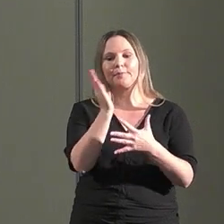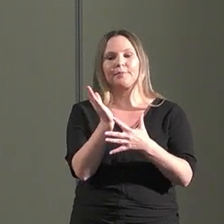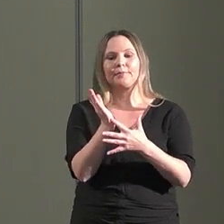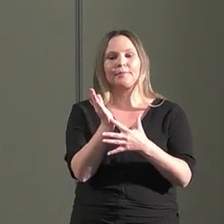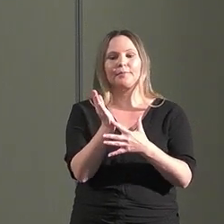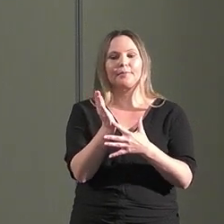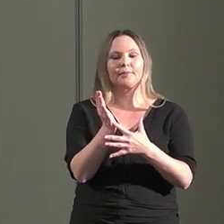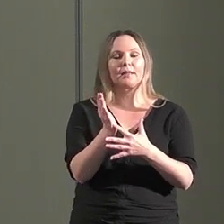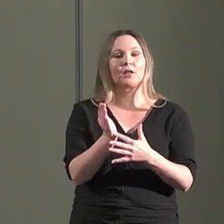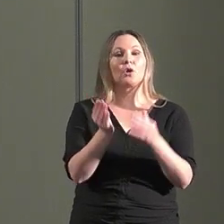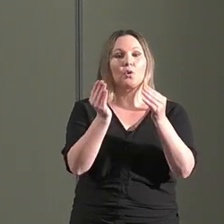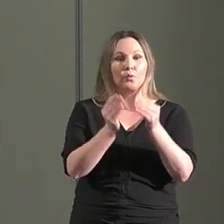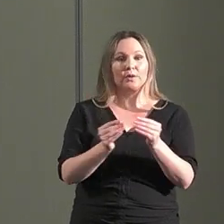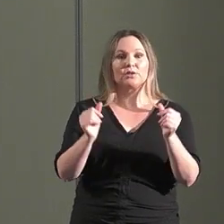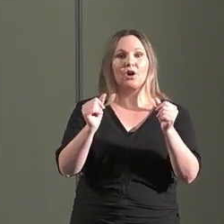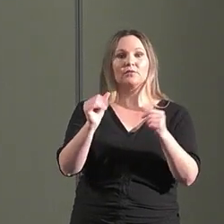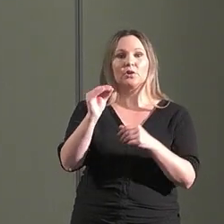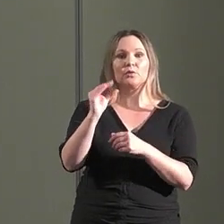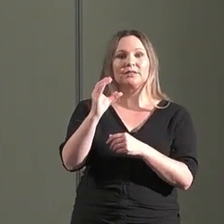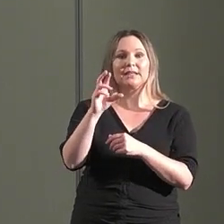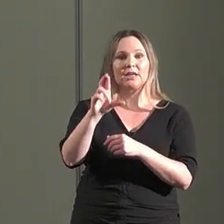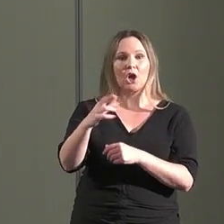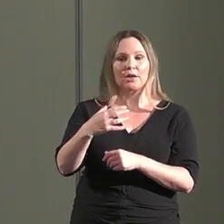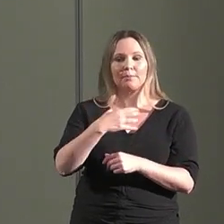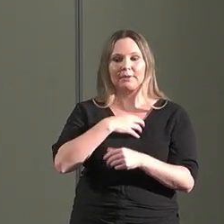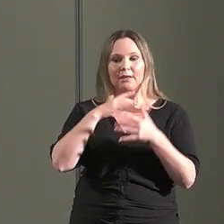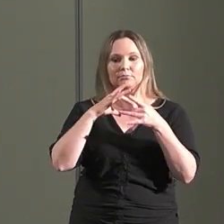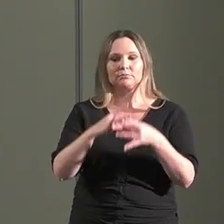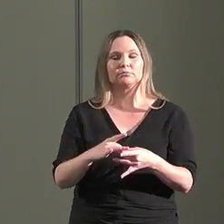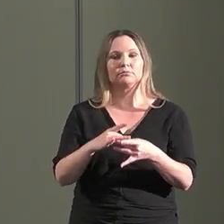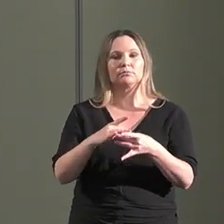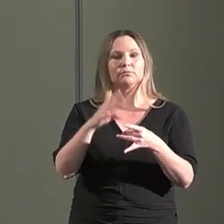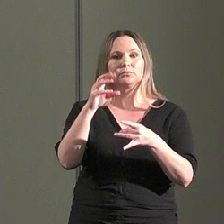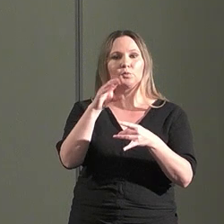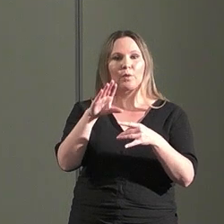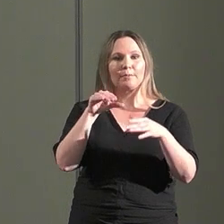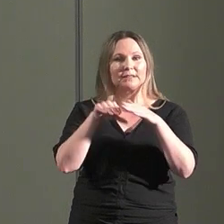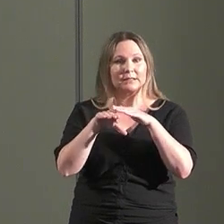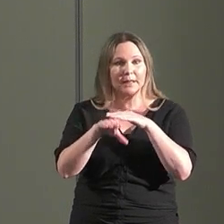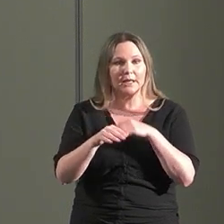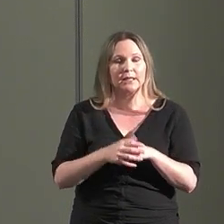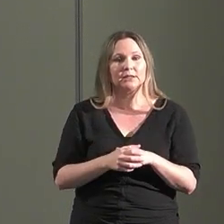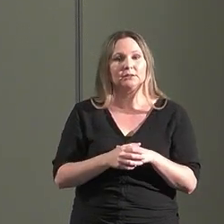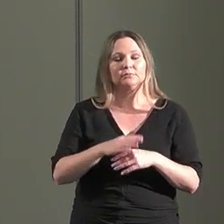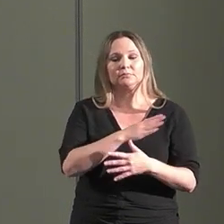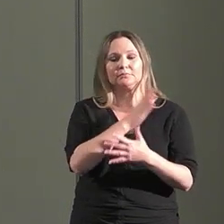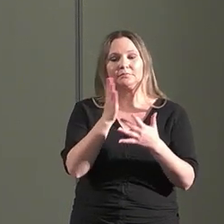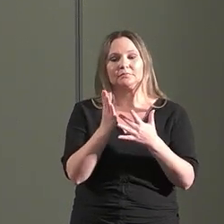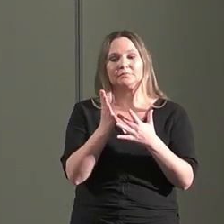Having resolved OCR complaint related to web accessibility.